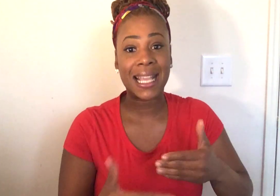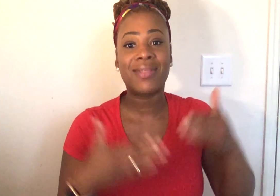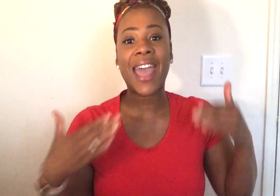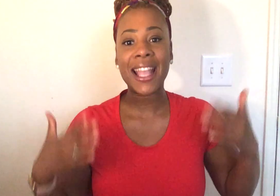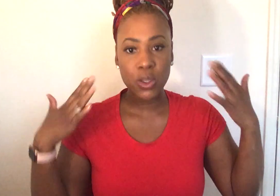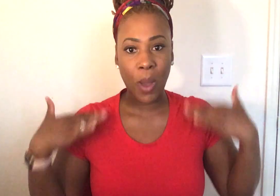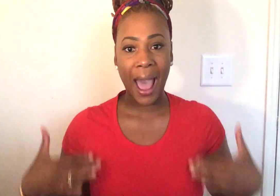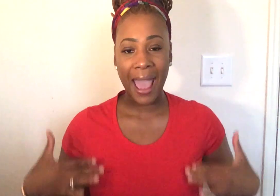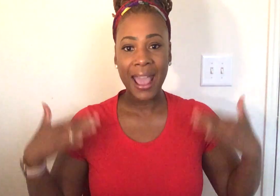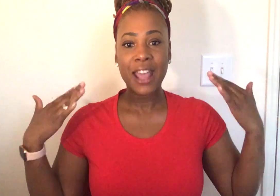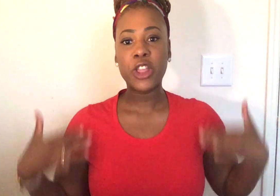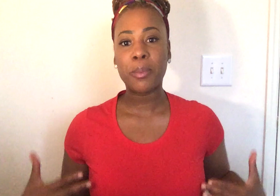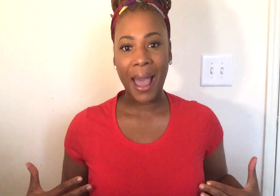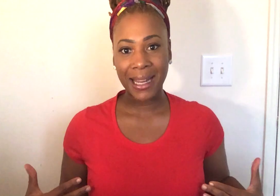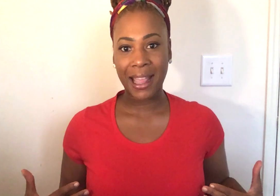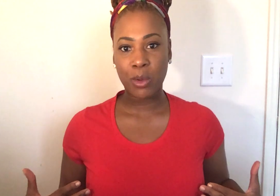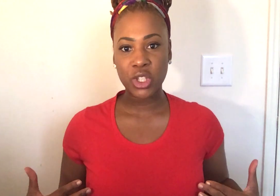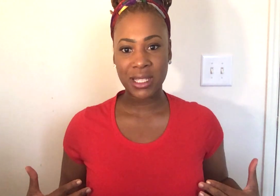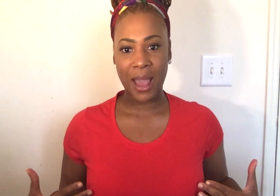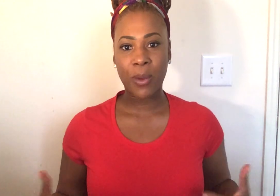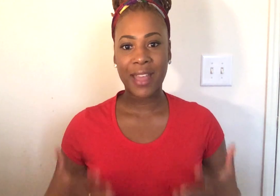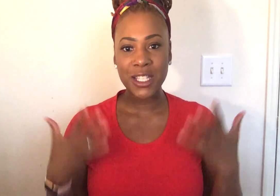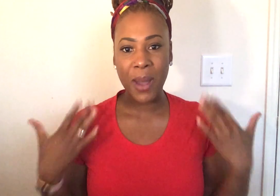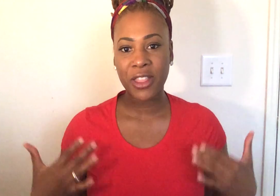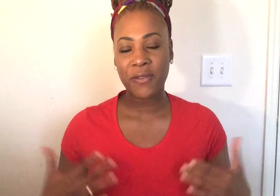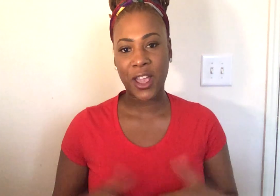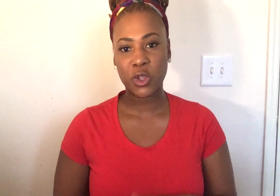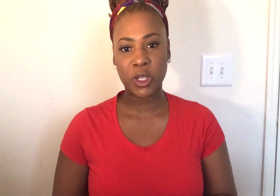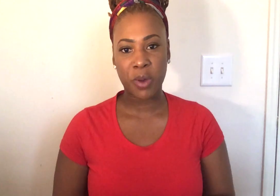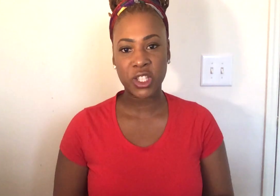that's why their body language is that way that's why their facial expressions